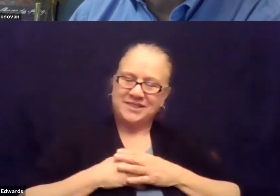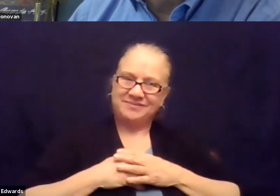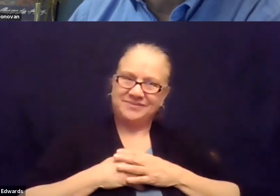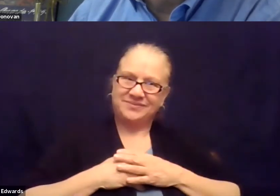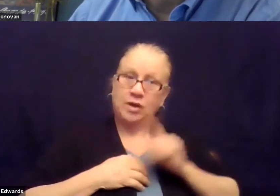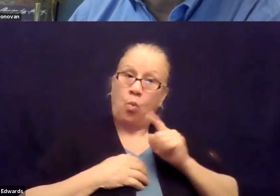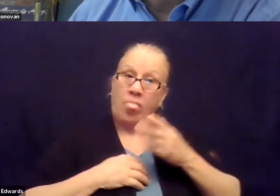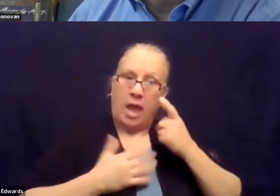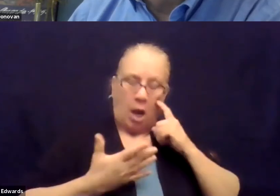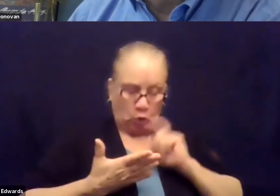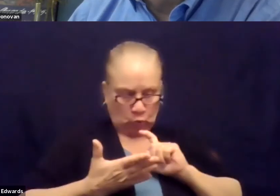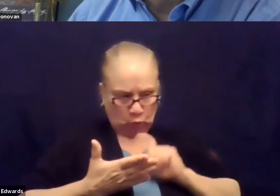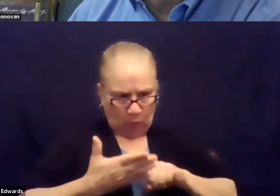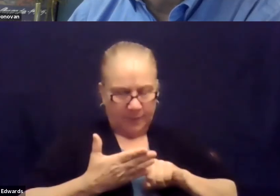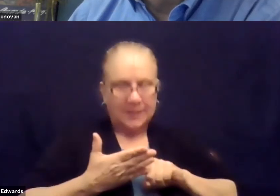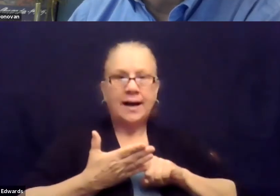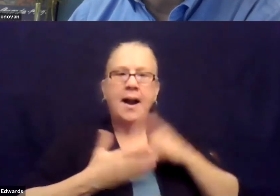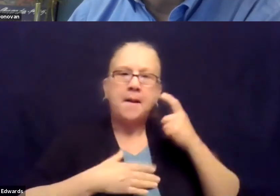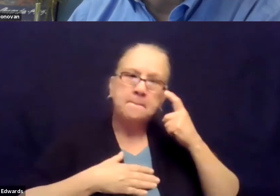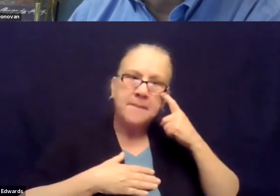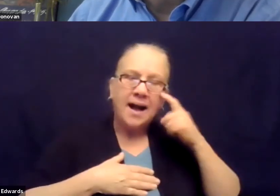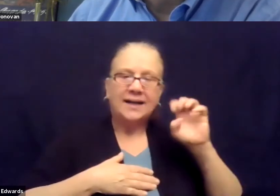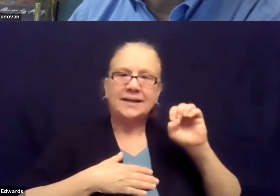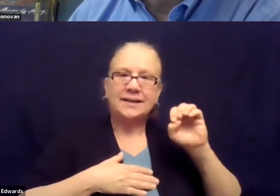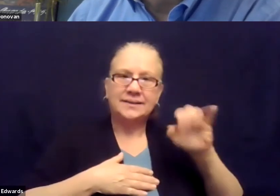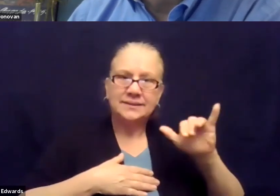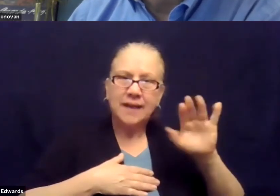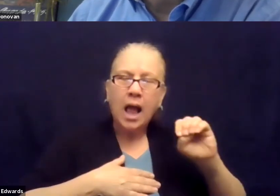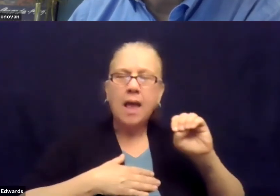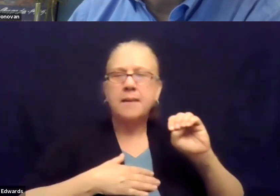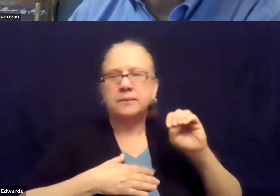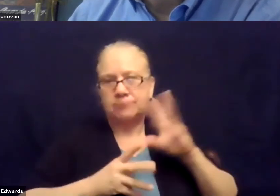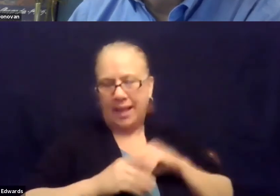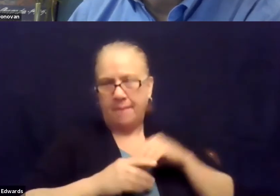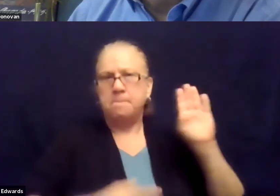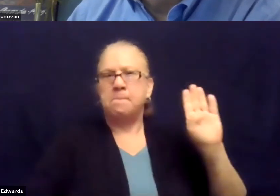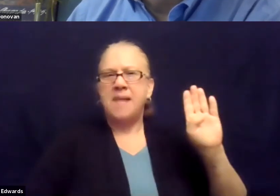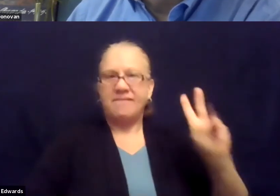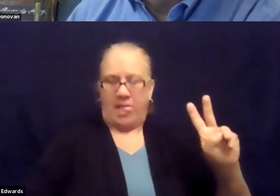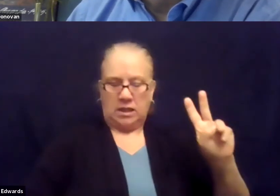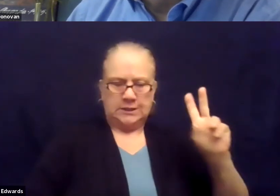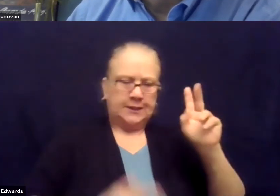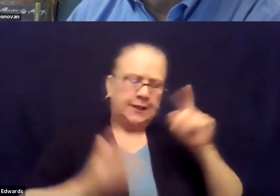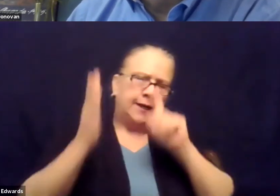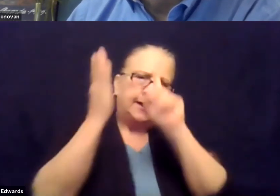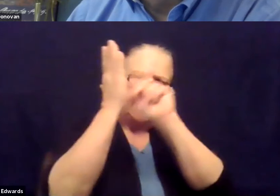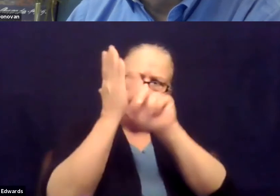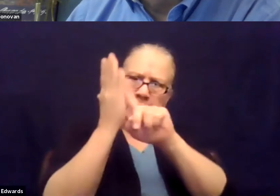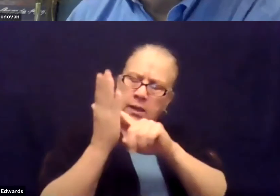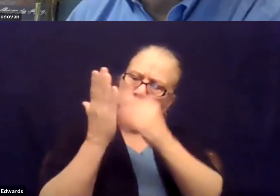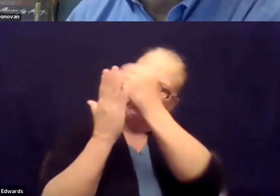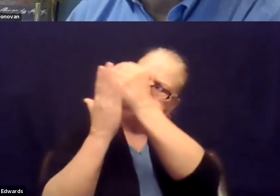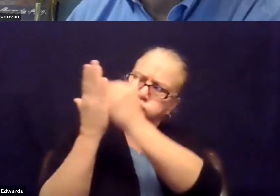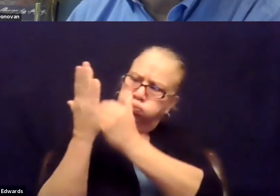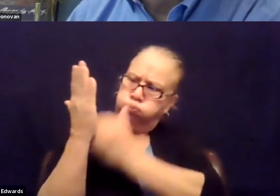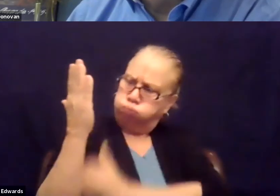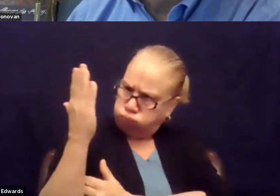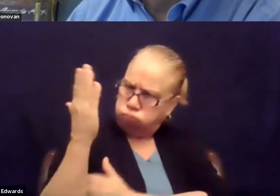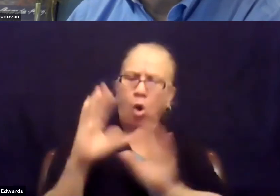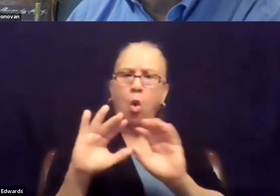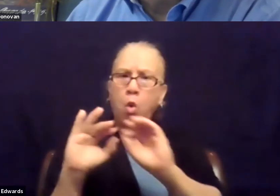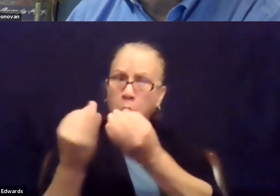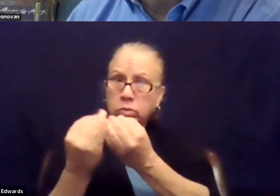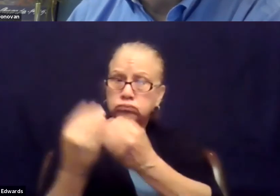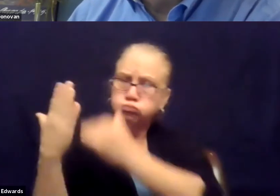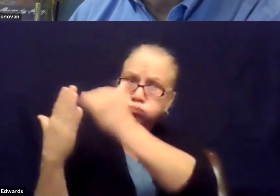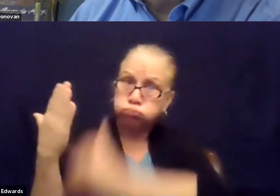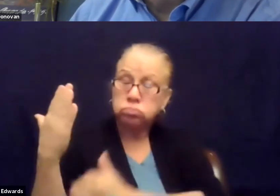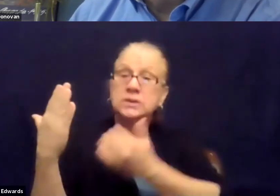noticed, scrolling through the organizations, that Illinois, METRO east Illinois locations there.